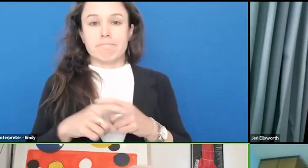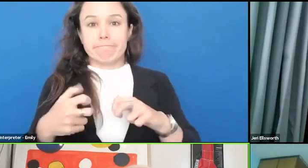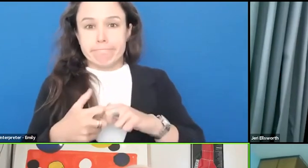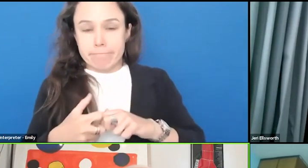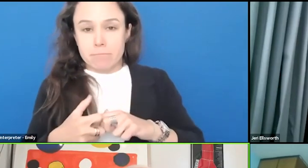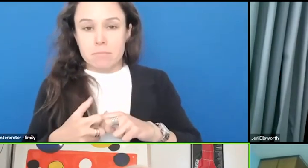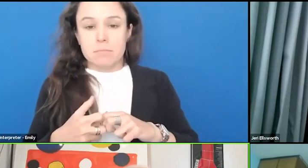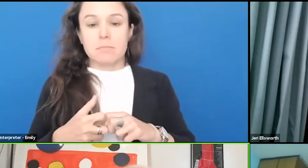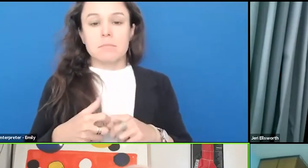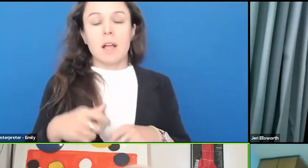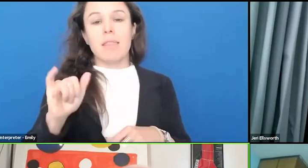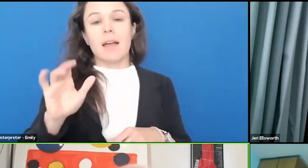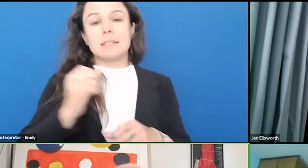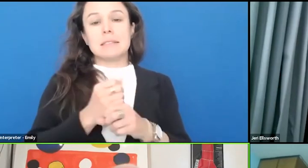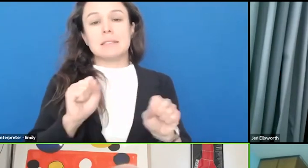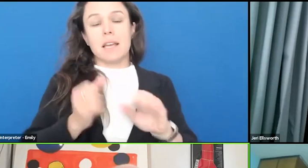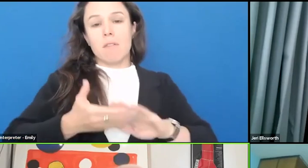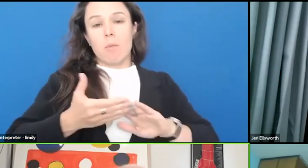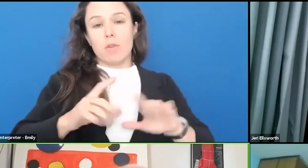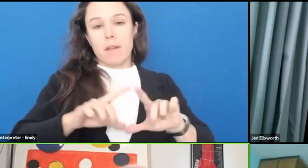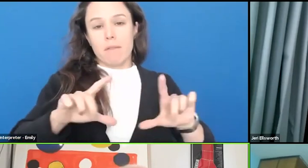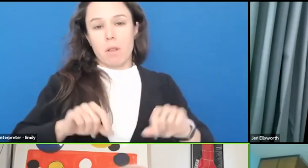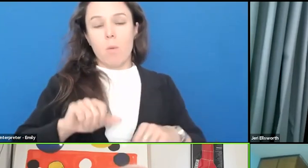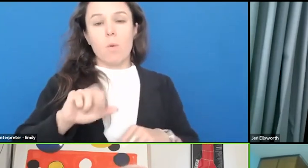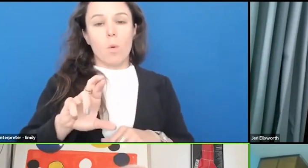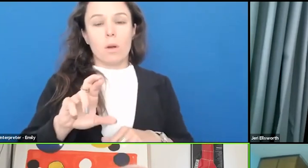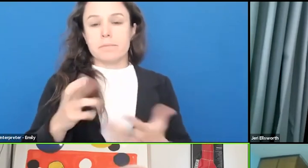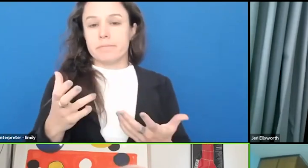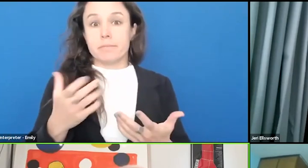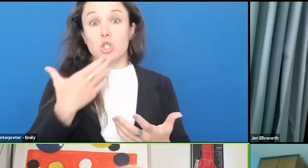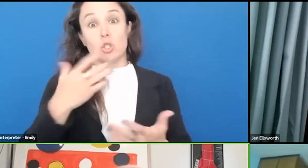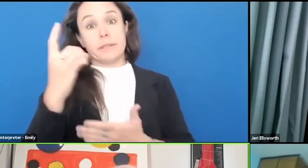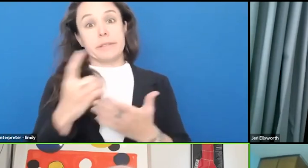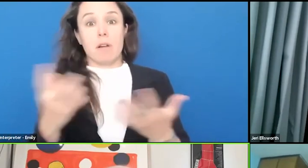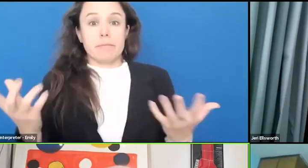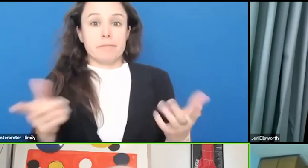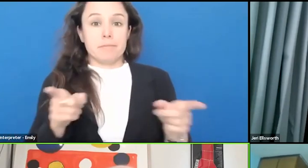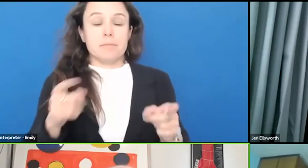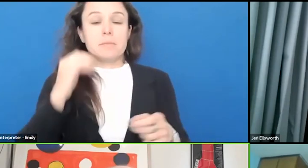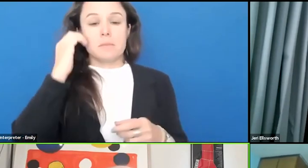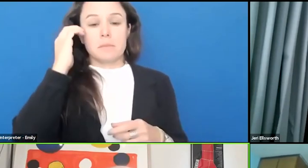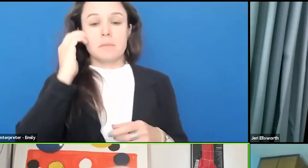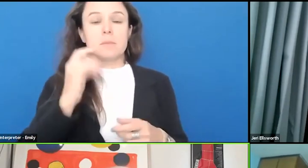operating envelope or just simply good design practice. I think to answer your question, Ted,